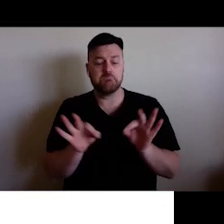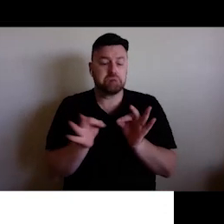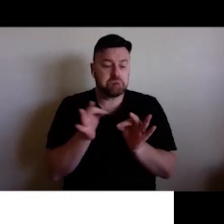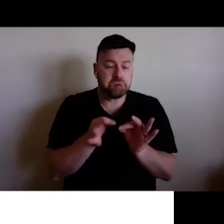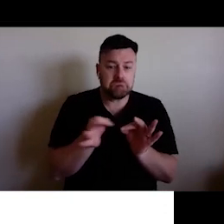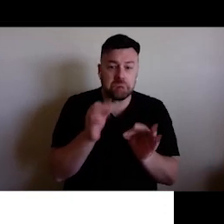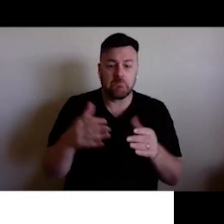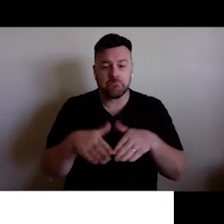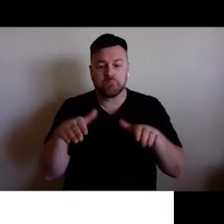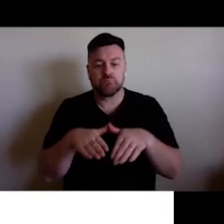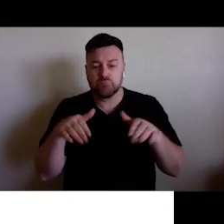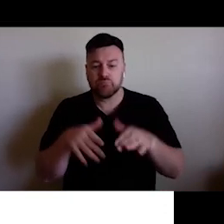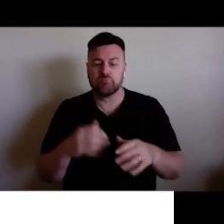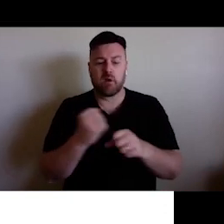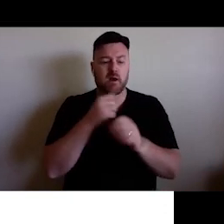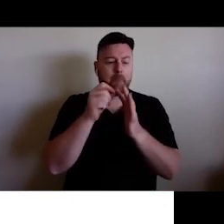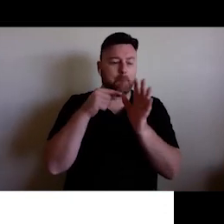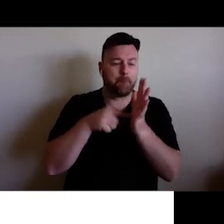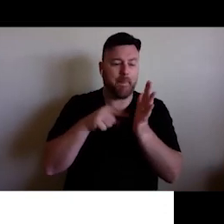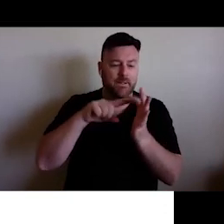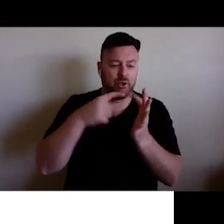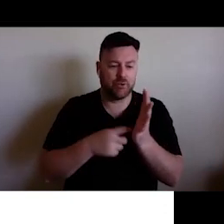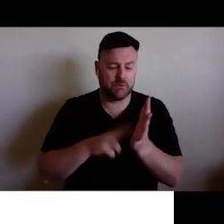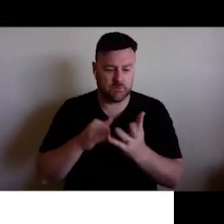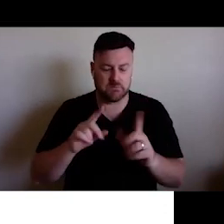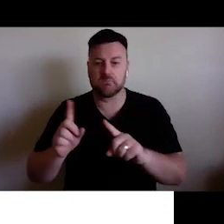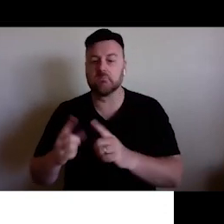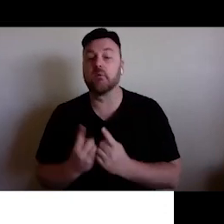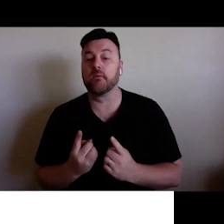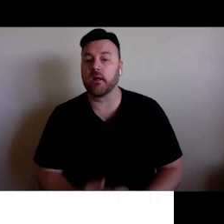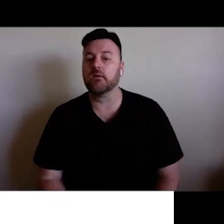blogging about it. Her insight was she wanted to translate into plain